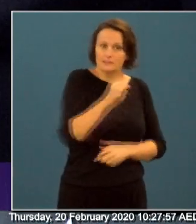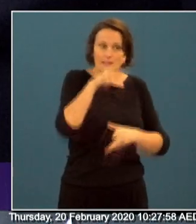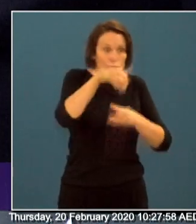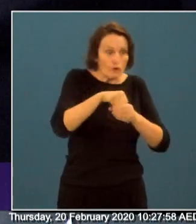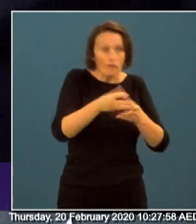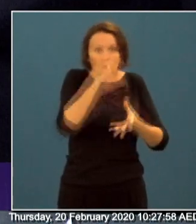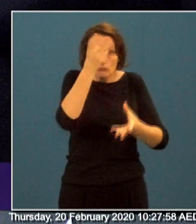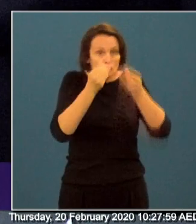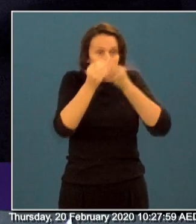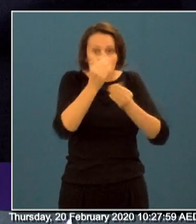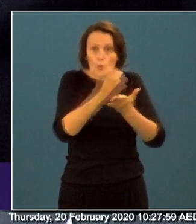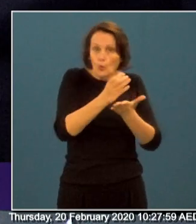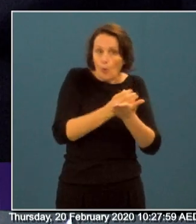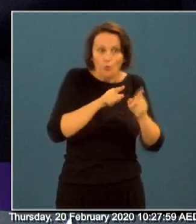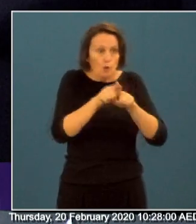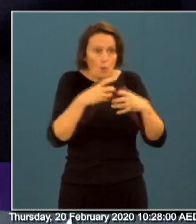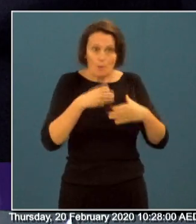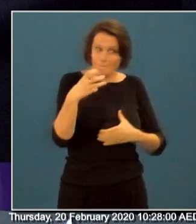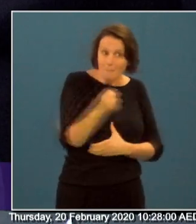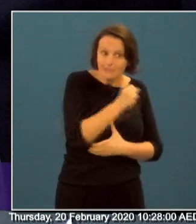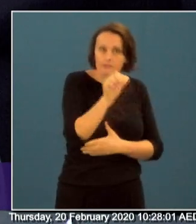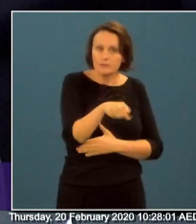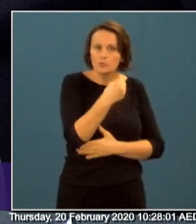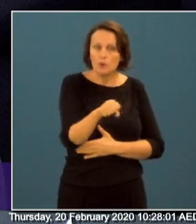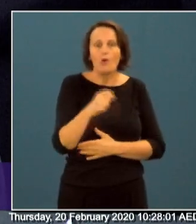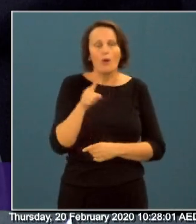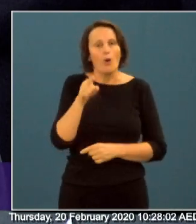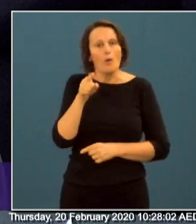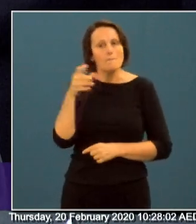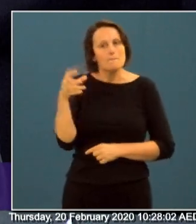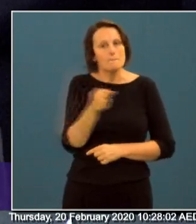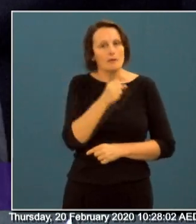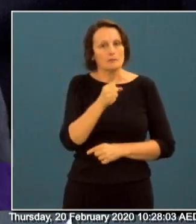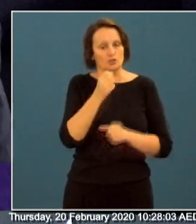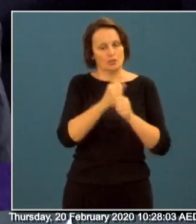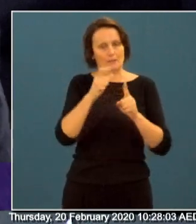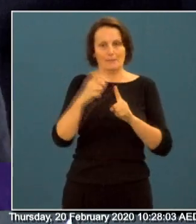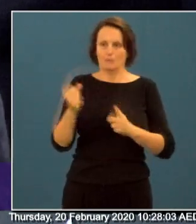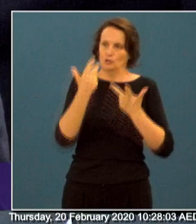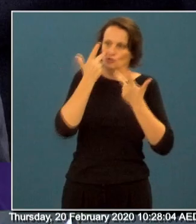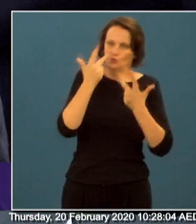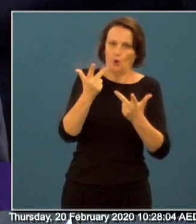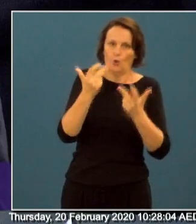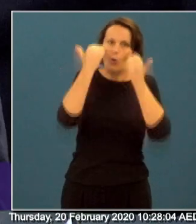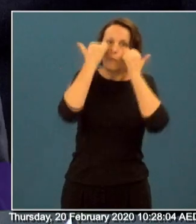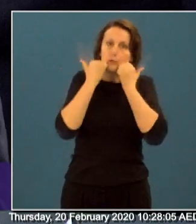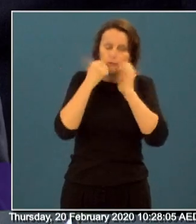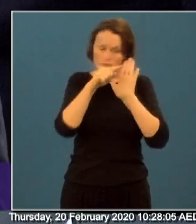for such a practitioner? They have to demonstrate that they've fulfilled the college's requirements.